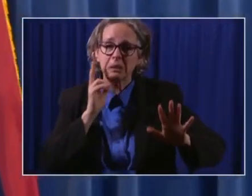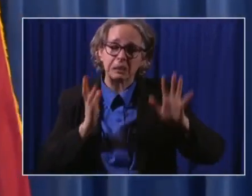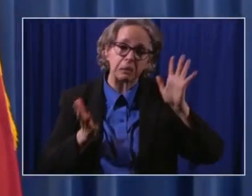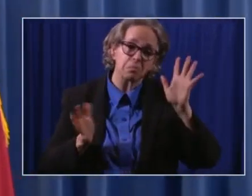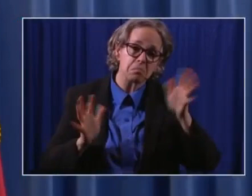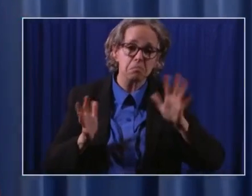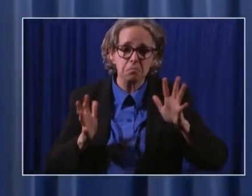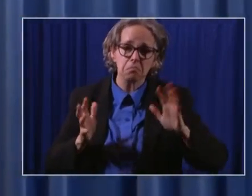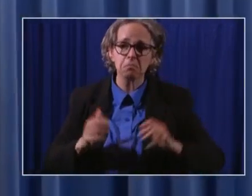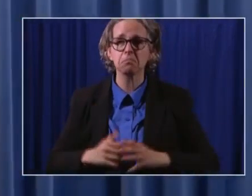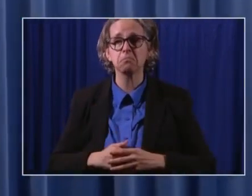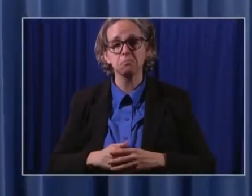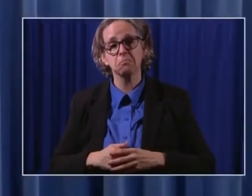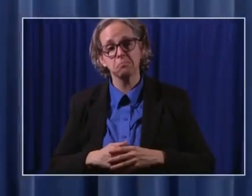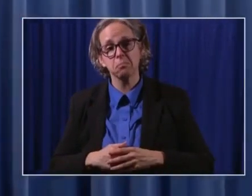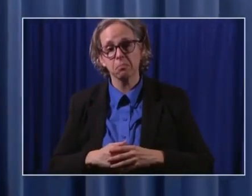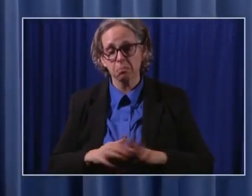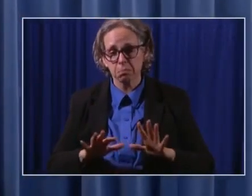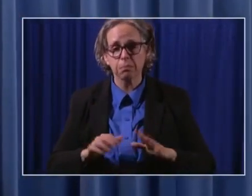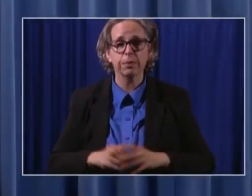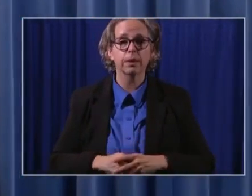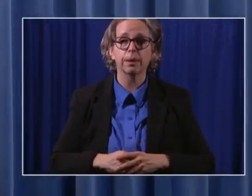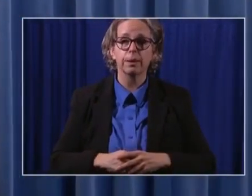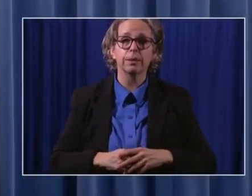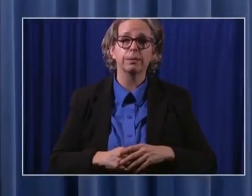WE HAVE TO WAIT, BUT WE THINK